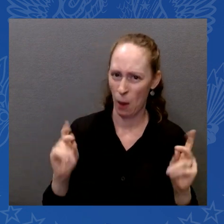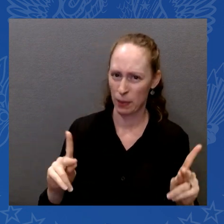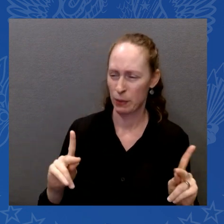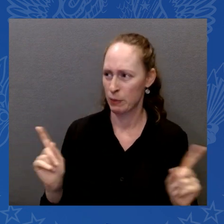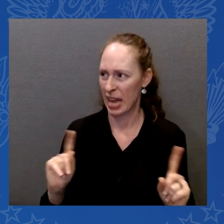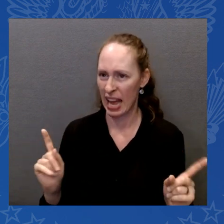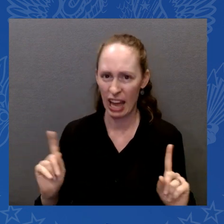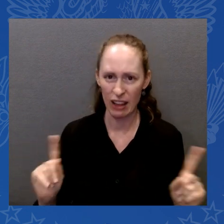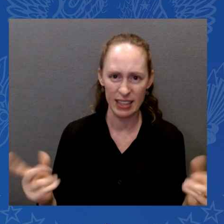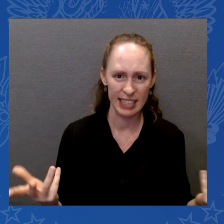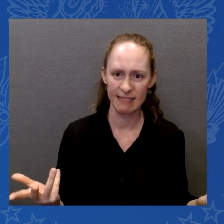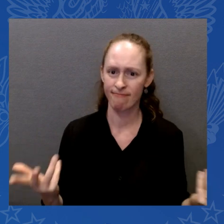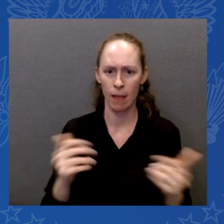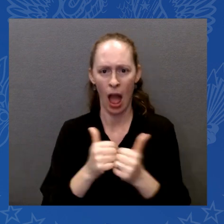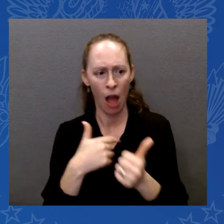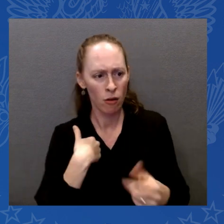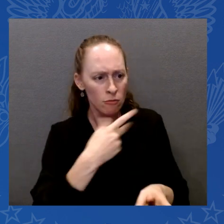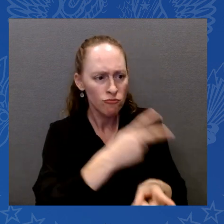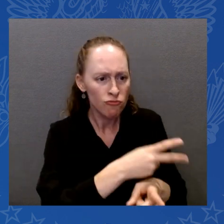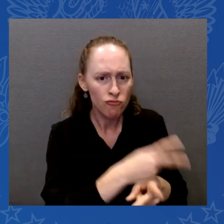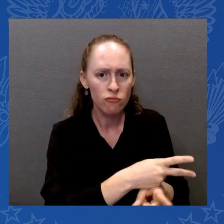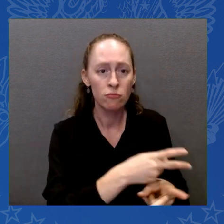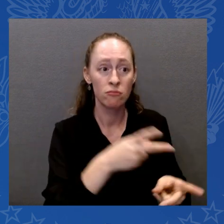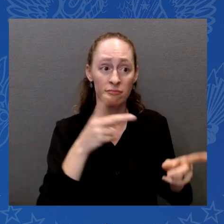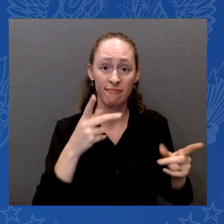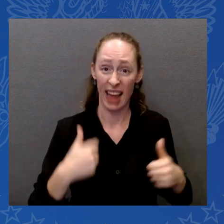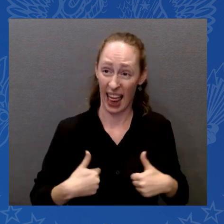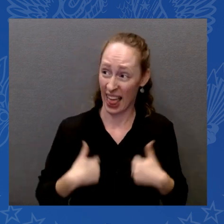where doctors can be jailed for fulfilling their duty of care.